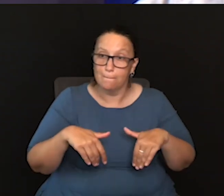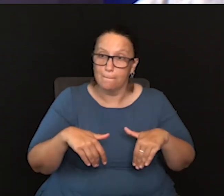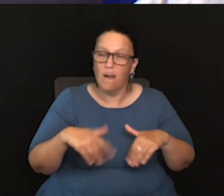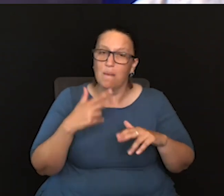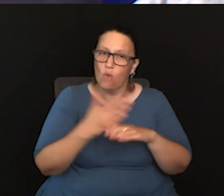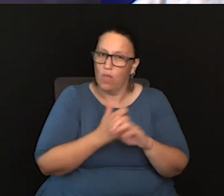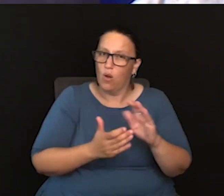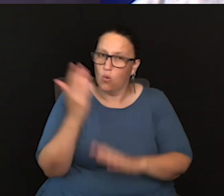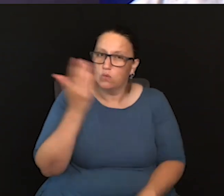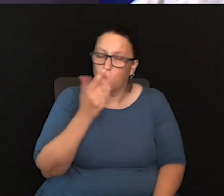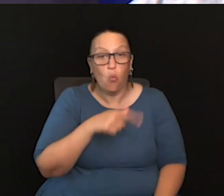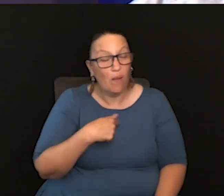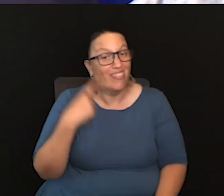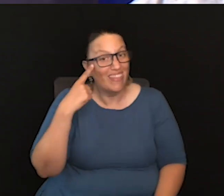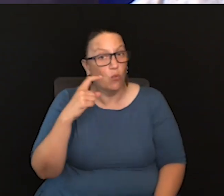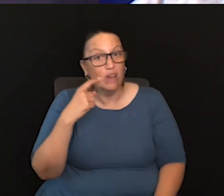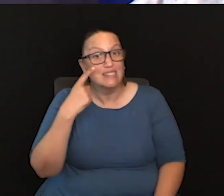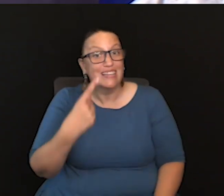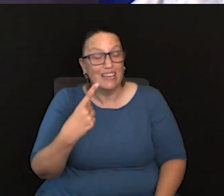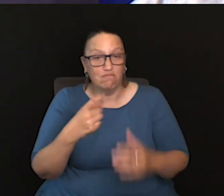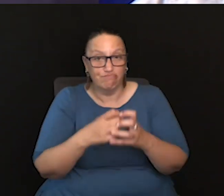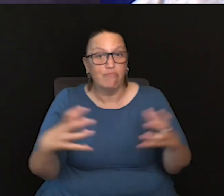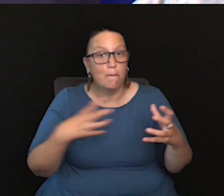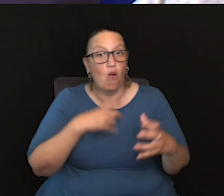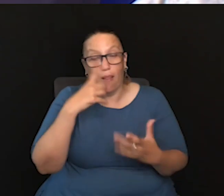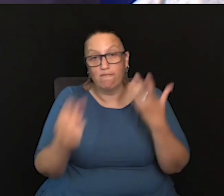in the number of reported cases of COVID-19.